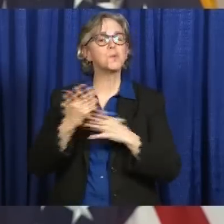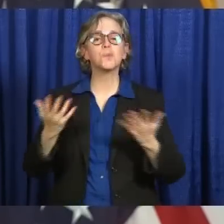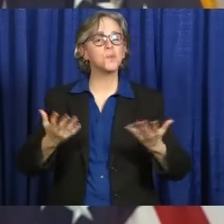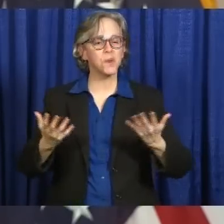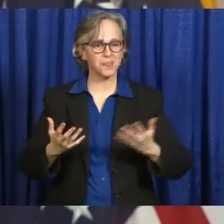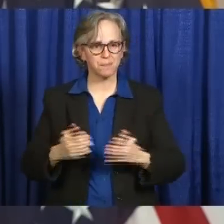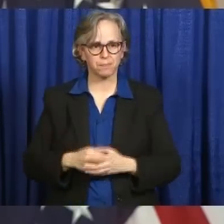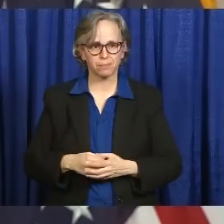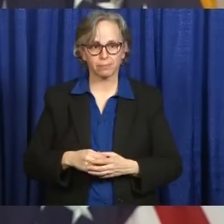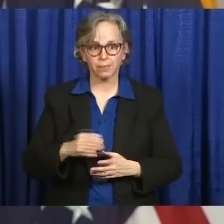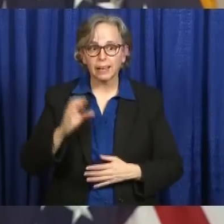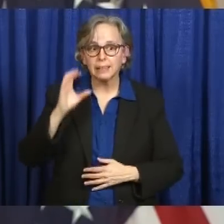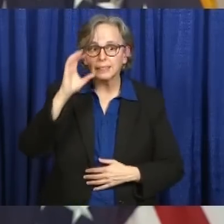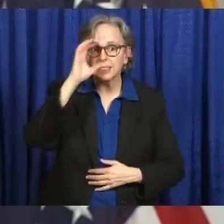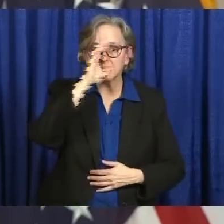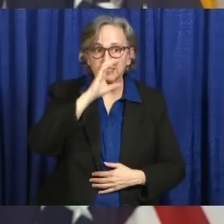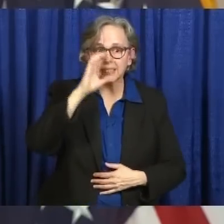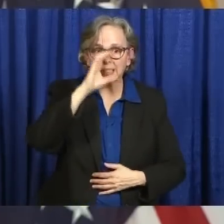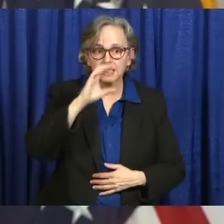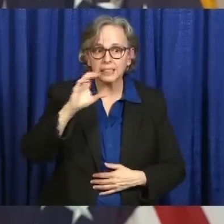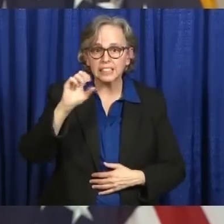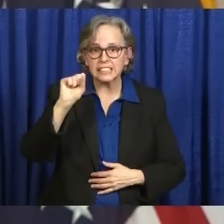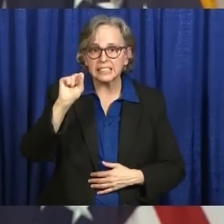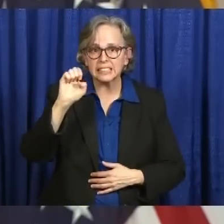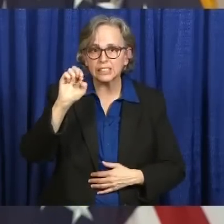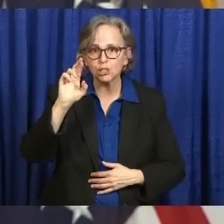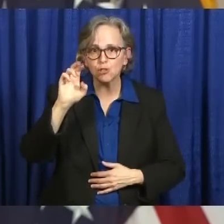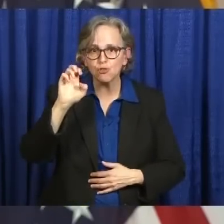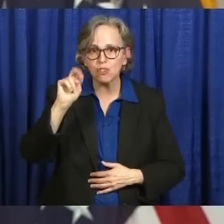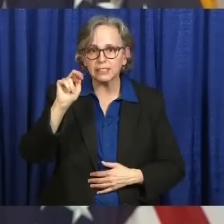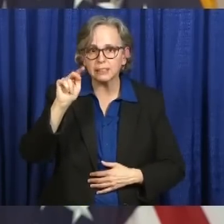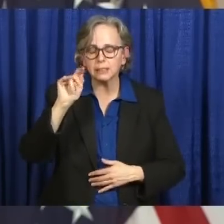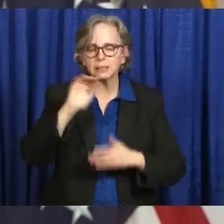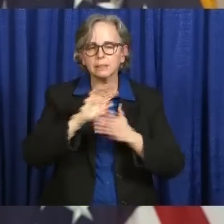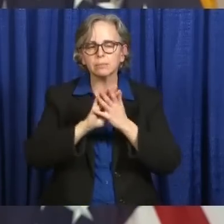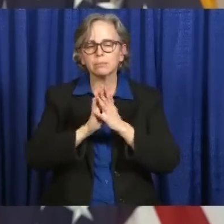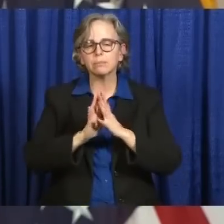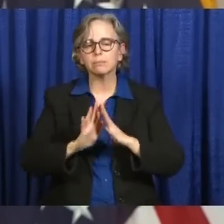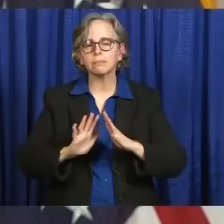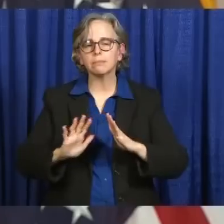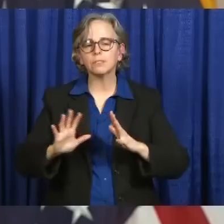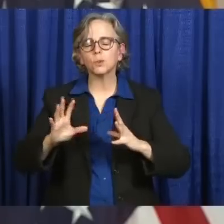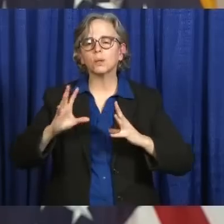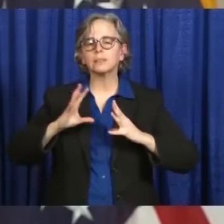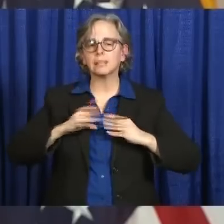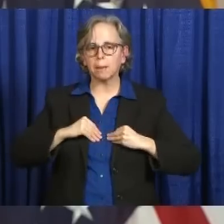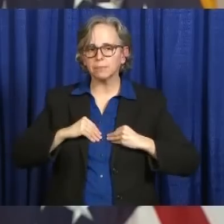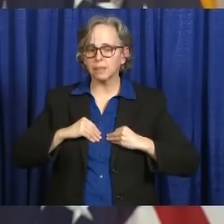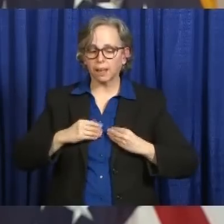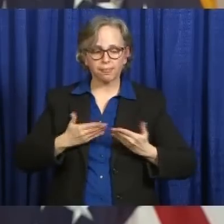YOUR MENTAL HEALTH AND ADDICTION SUPPORT TOO. FINALLY, I WOULD LIKE TO CLOSE WITH WISDOM THAT MY FRIENDS AND FAMILY IN RECOVERY LIVE BY AND THAT I FIND HELPFUL EACH DAY.